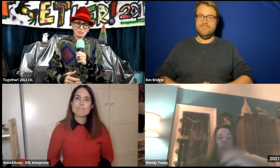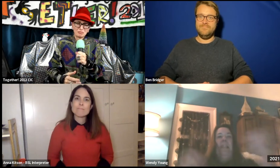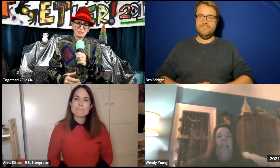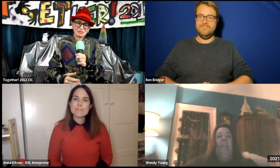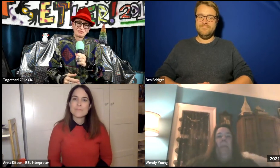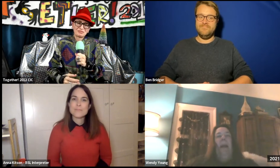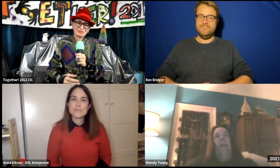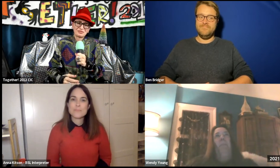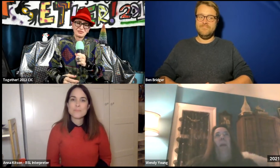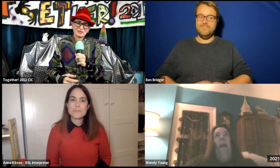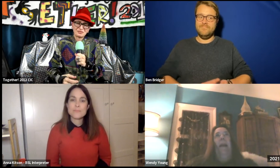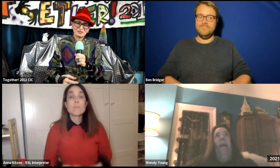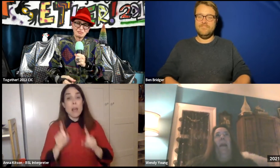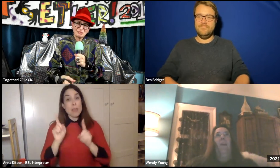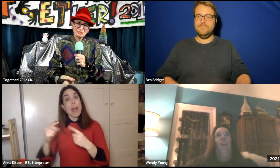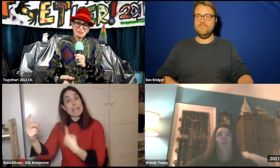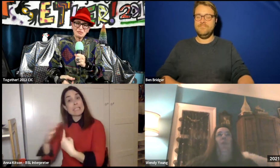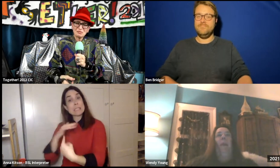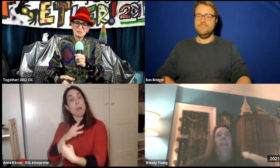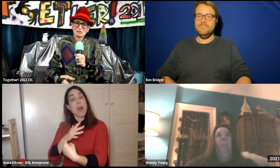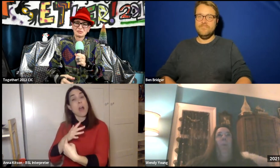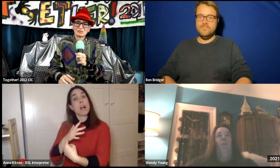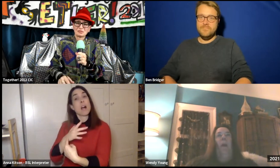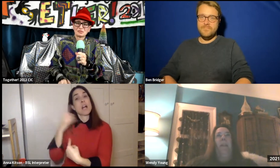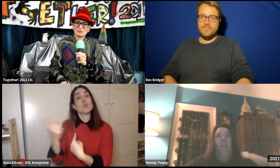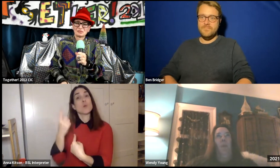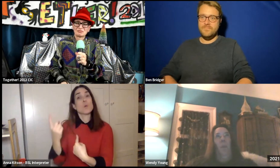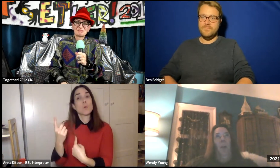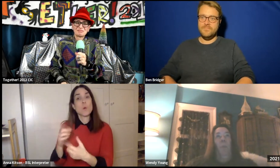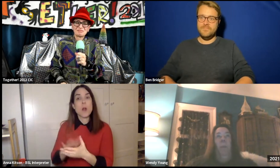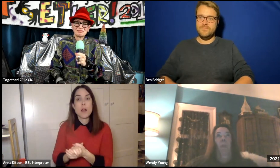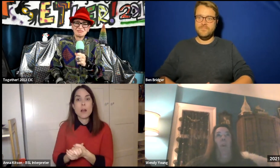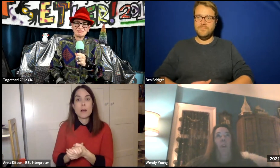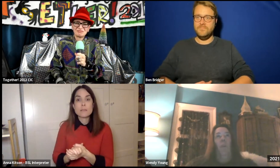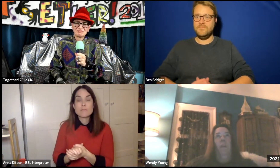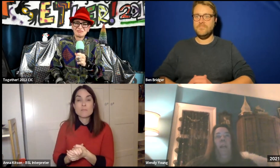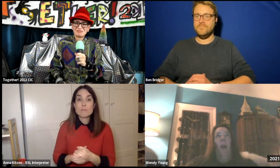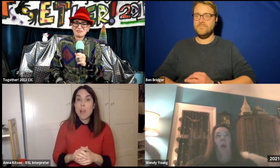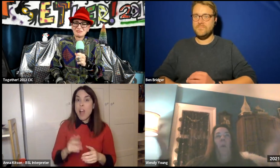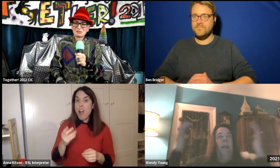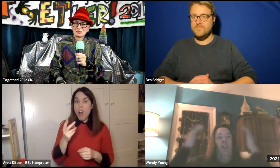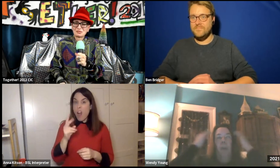That was inspired by 220 bus rides to work before COVID when I tried